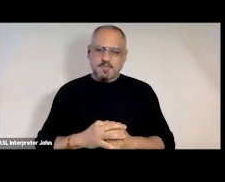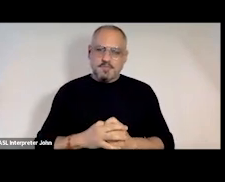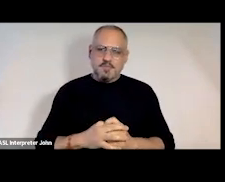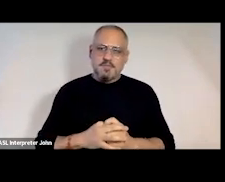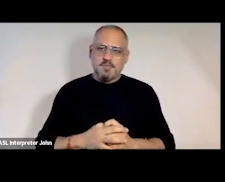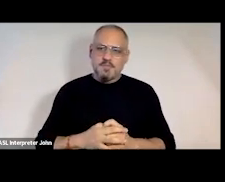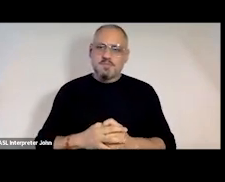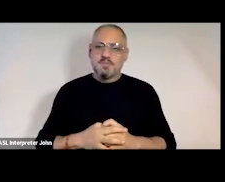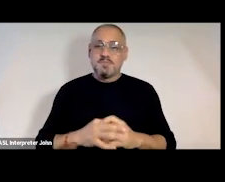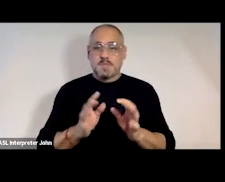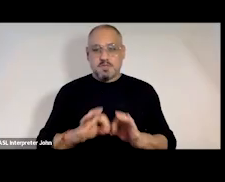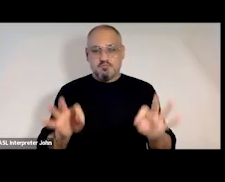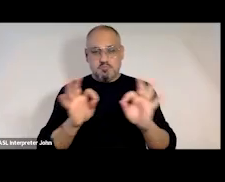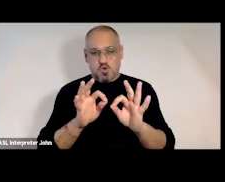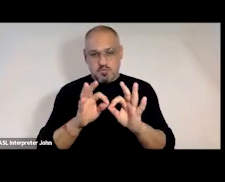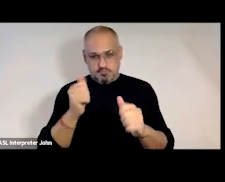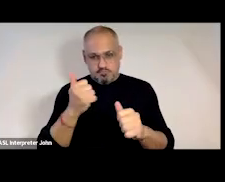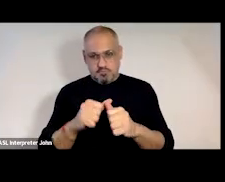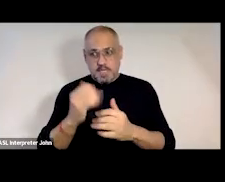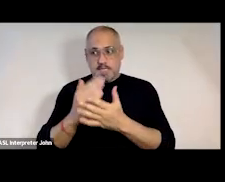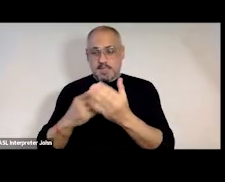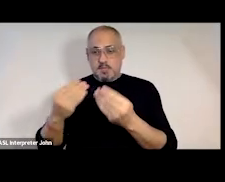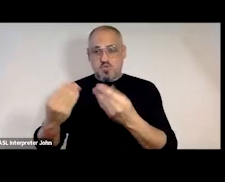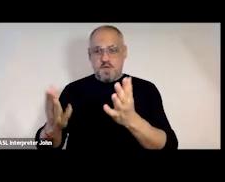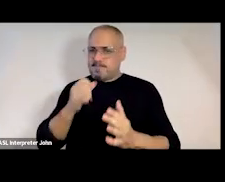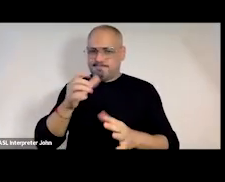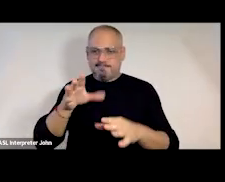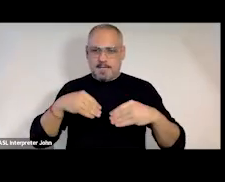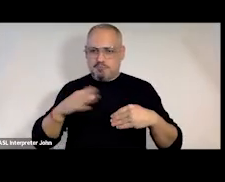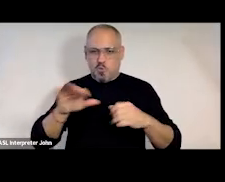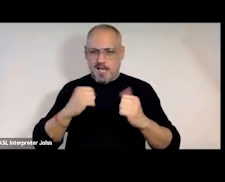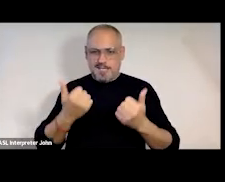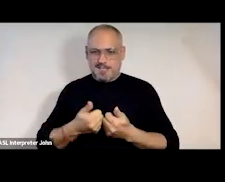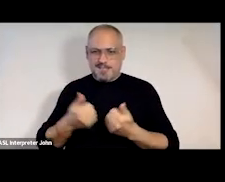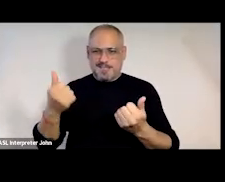It's also important to note that some treatment providers may not accept your agency release of information.